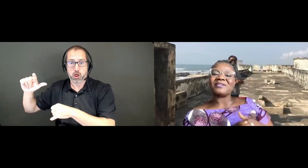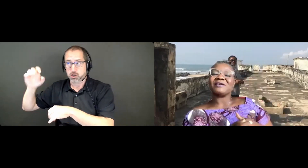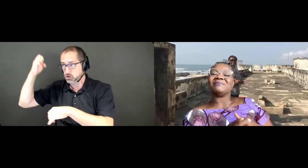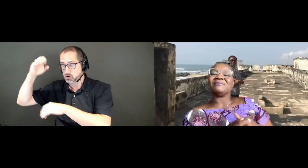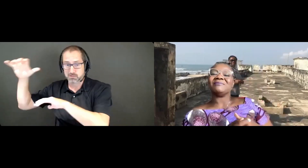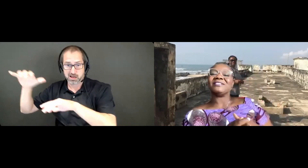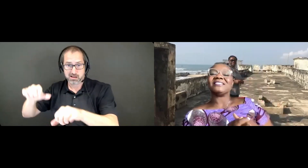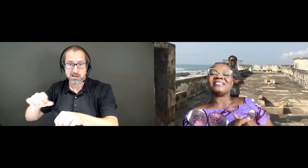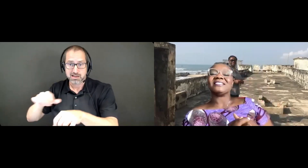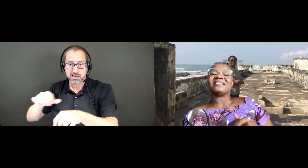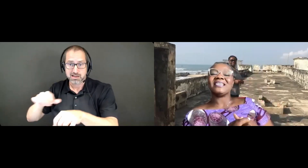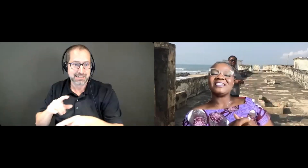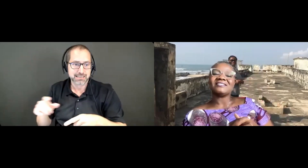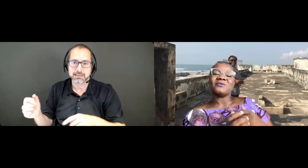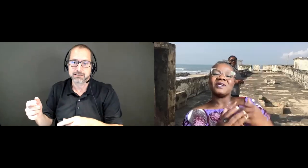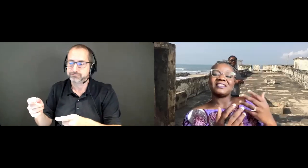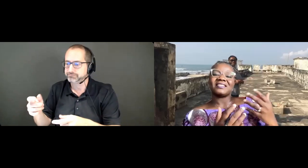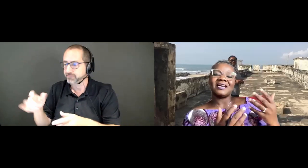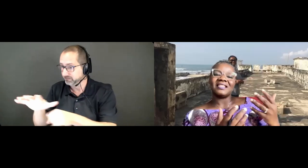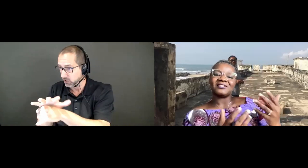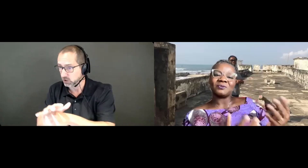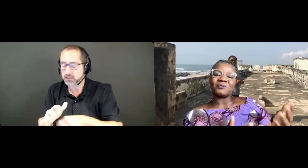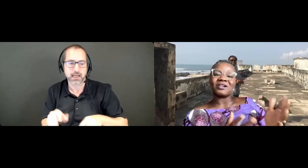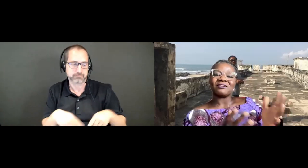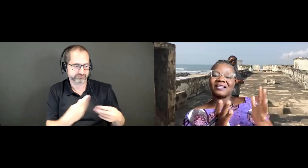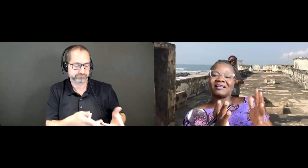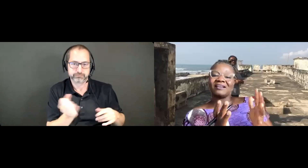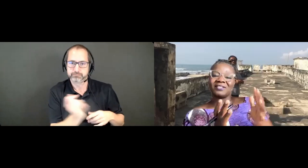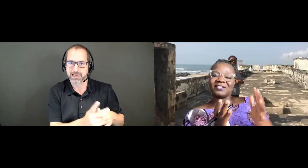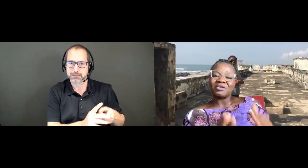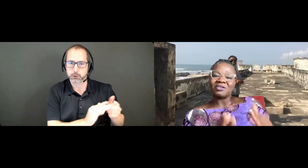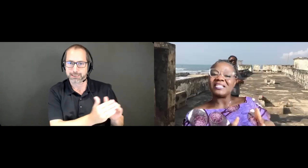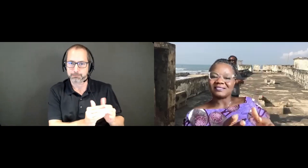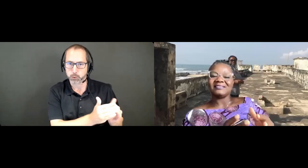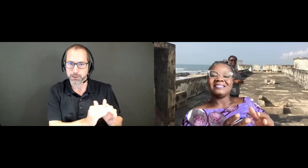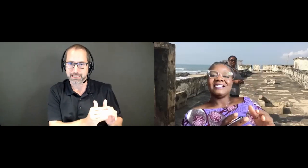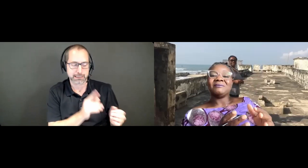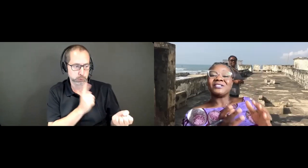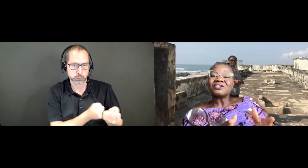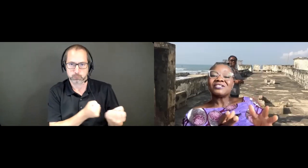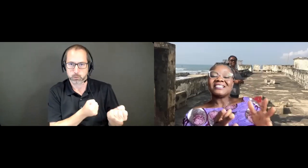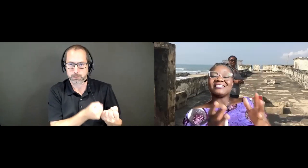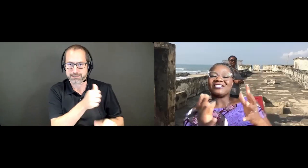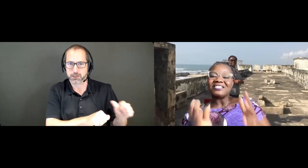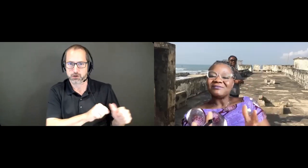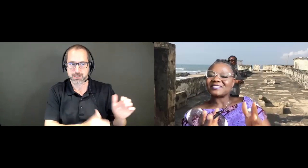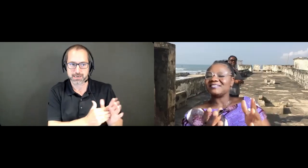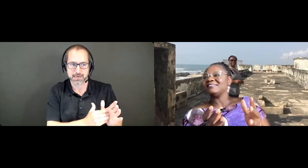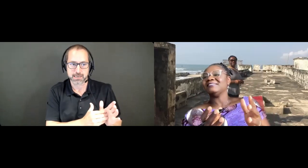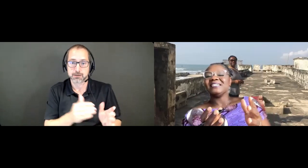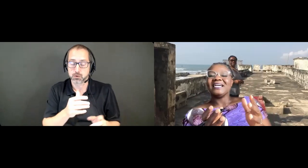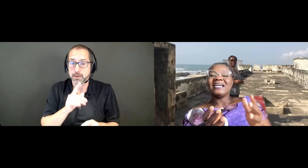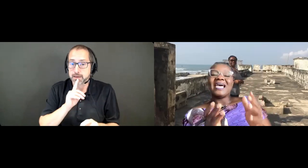rehabilitation with the support of the communities. Particularly the Chiefs and community